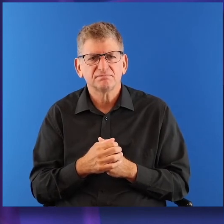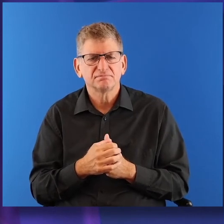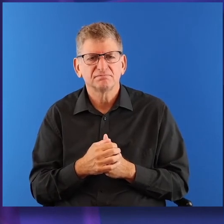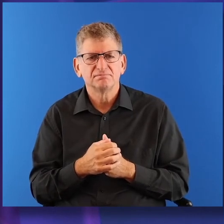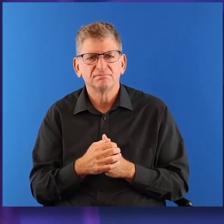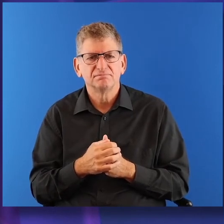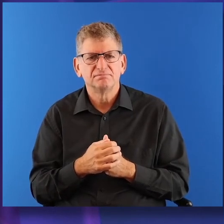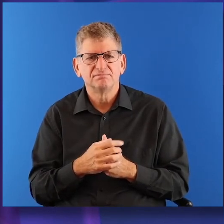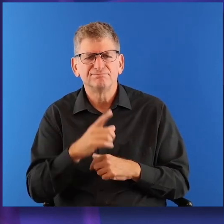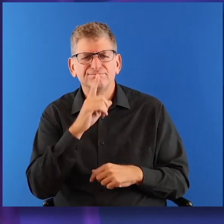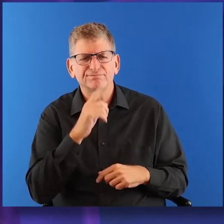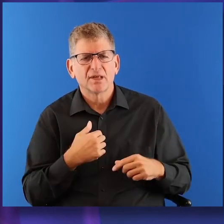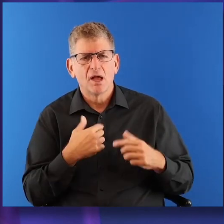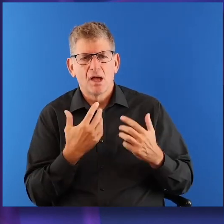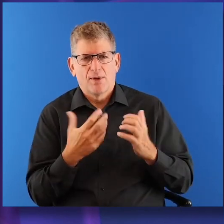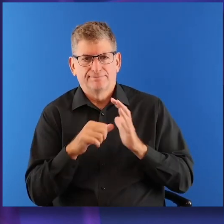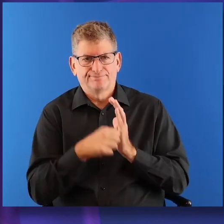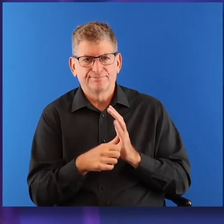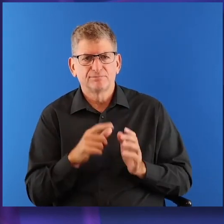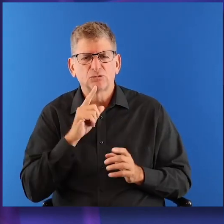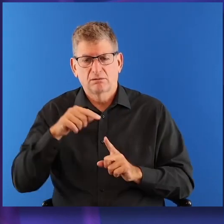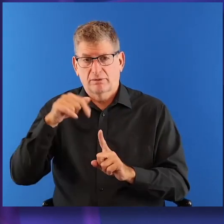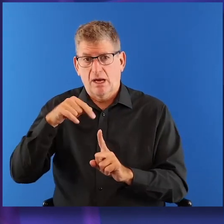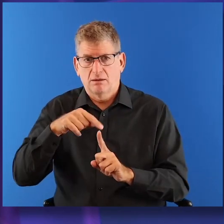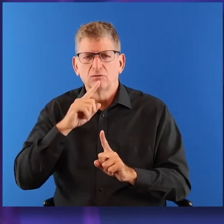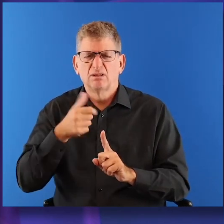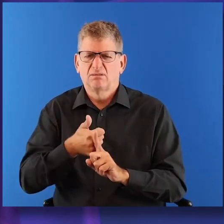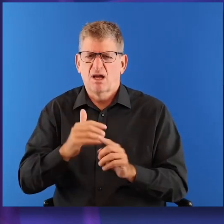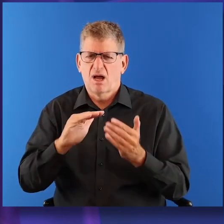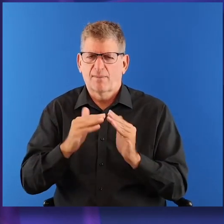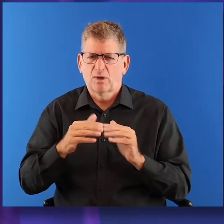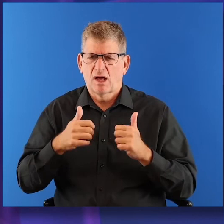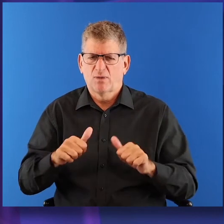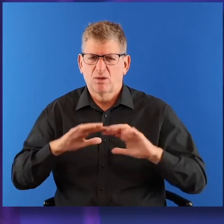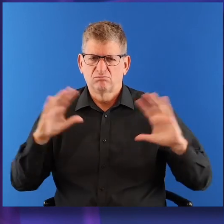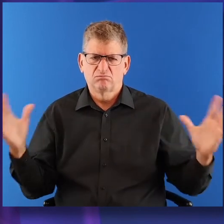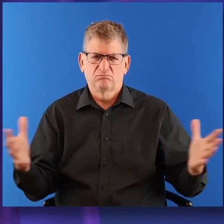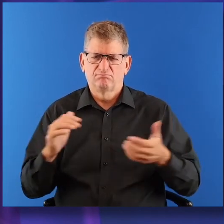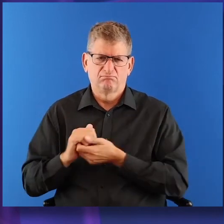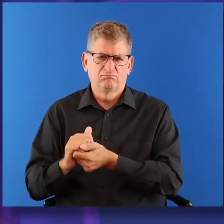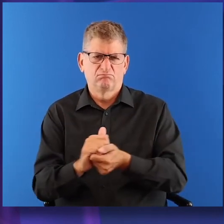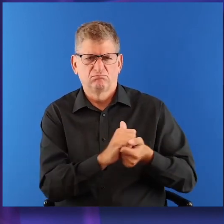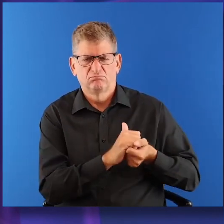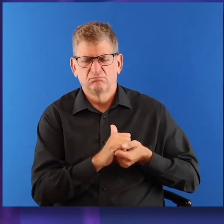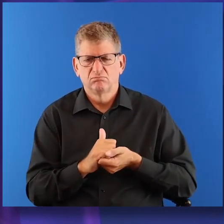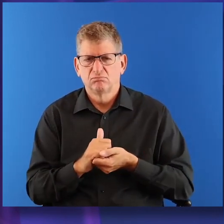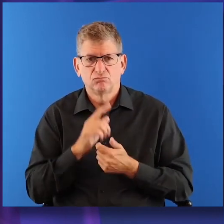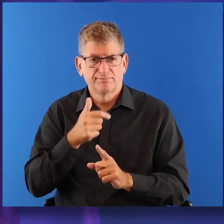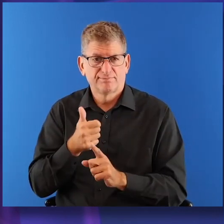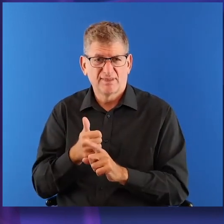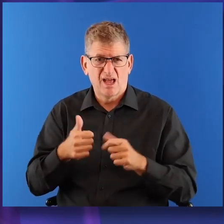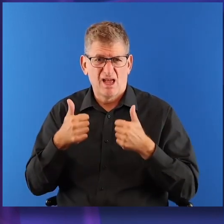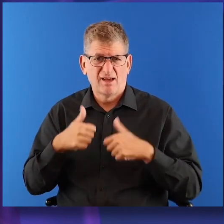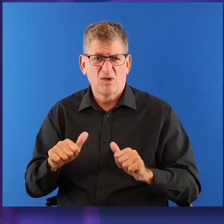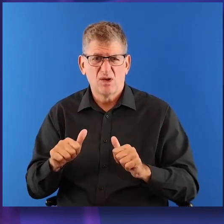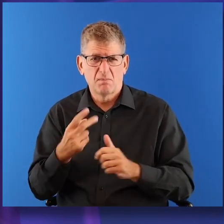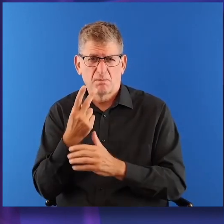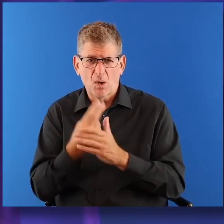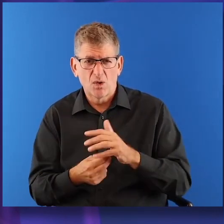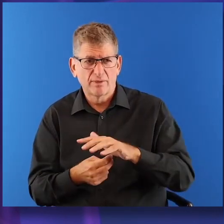Certainly, I do want to emphasize it truly is a community effort. It is an effort both of